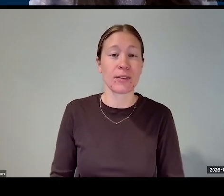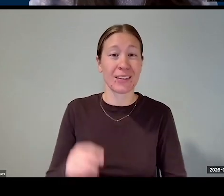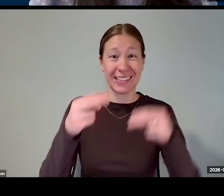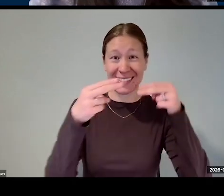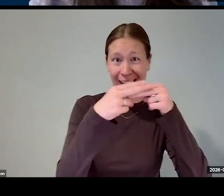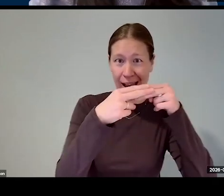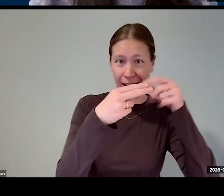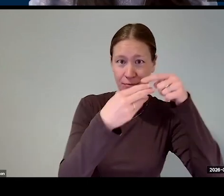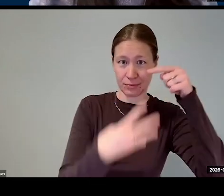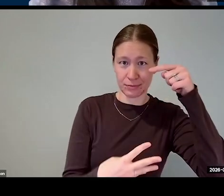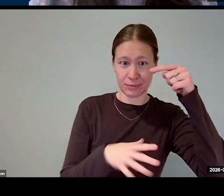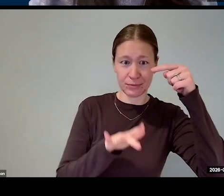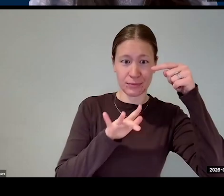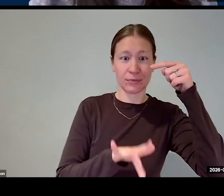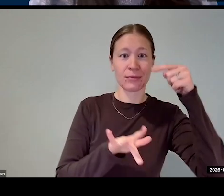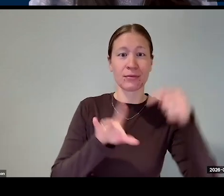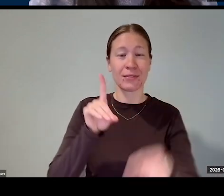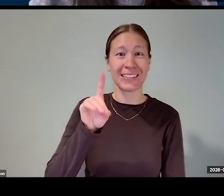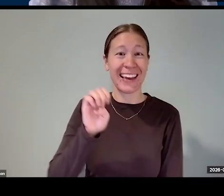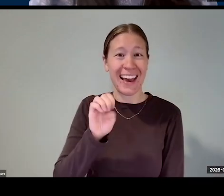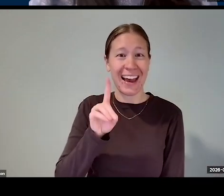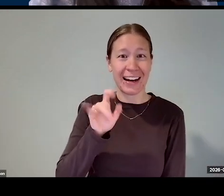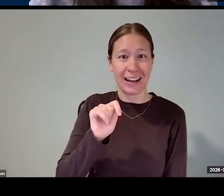by clicking slide, edit theme.